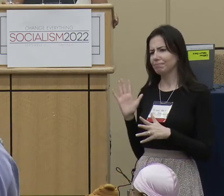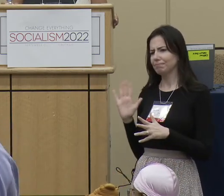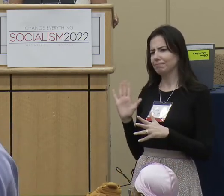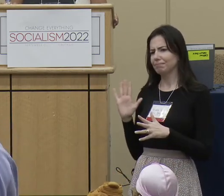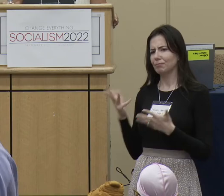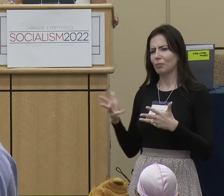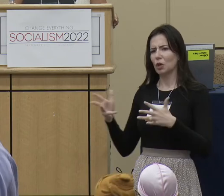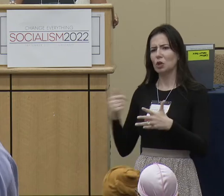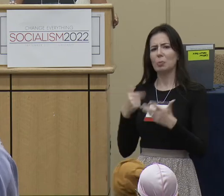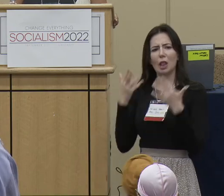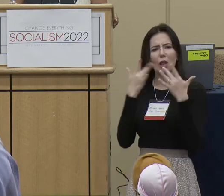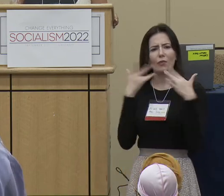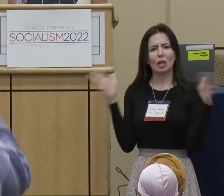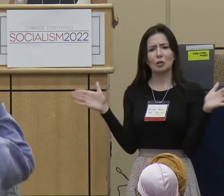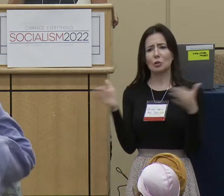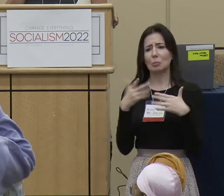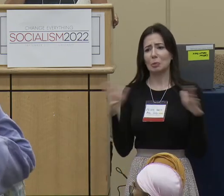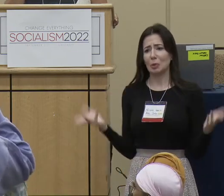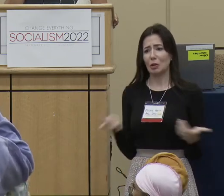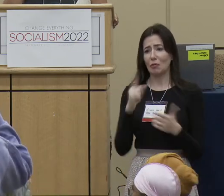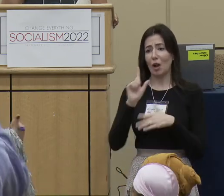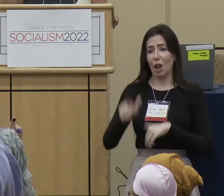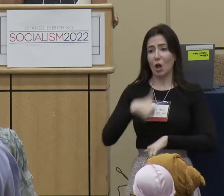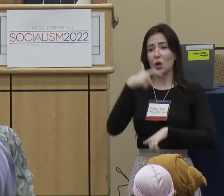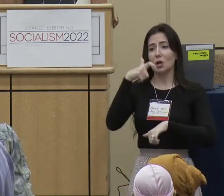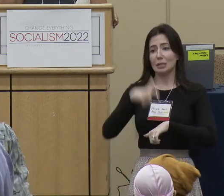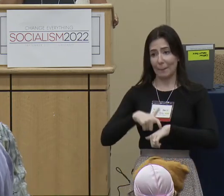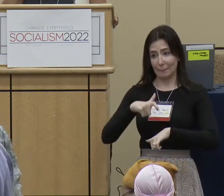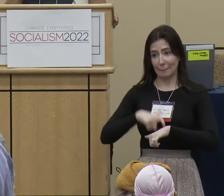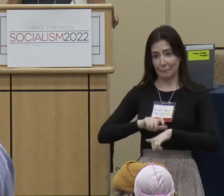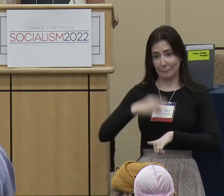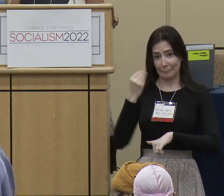nervous myself. ≫ BARBARA: Don't be nervous.